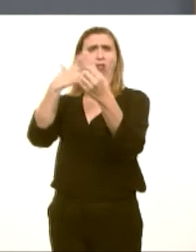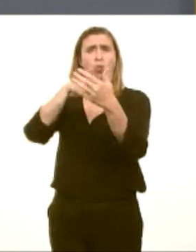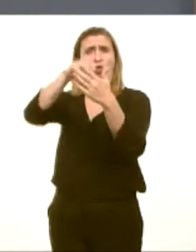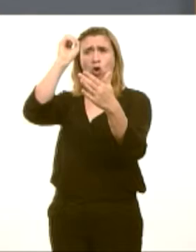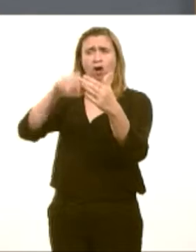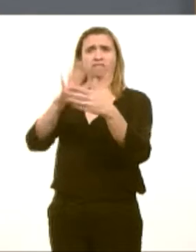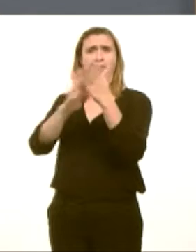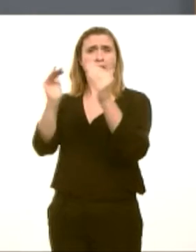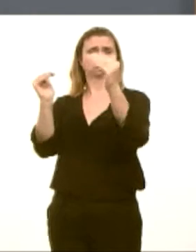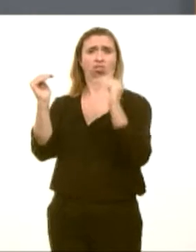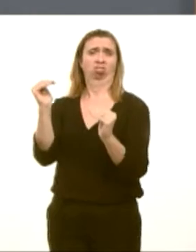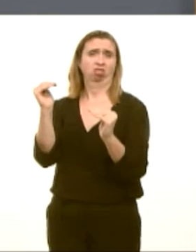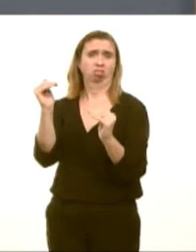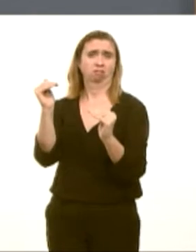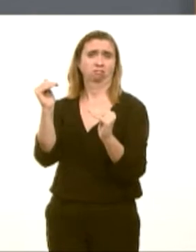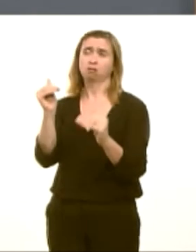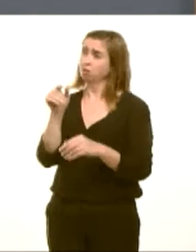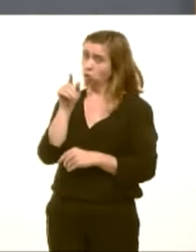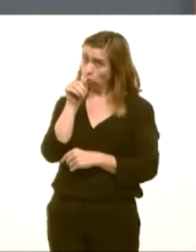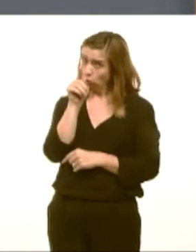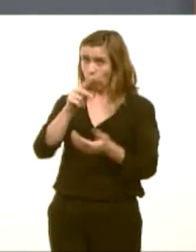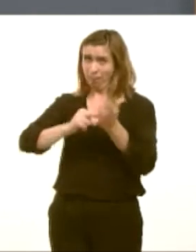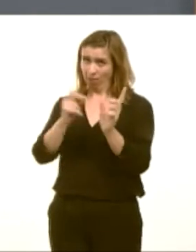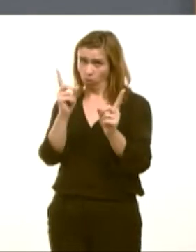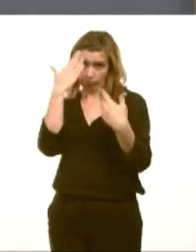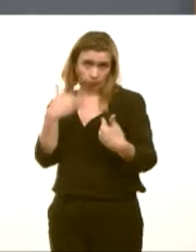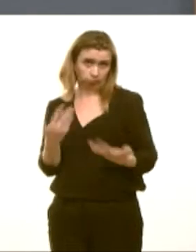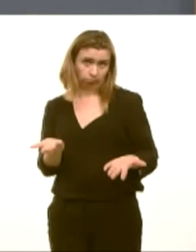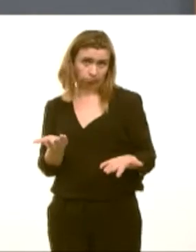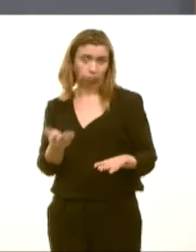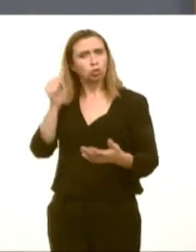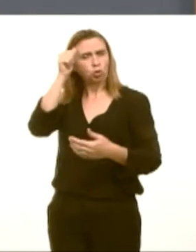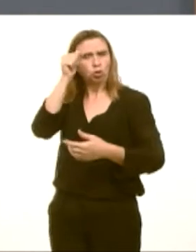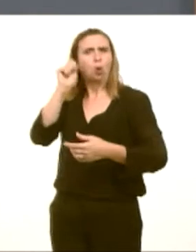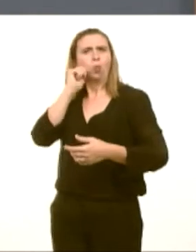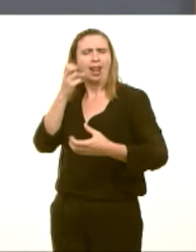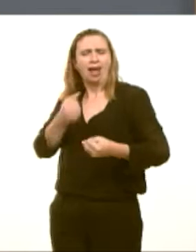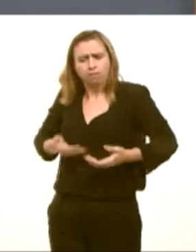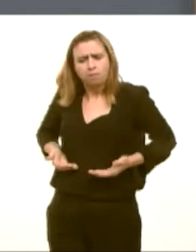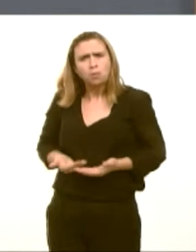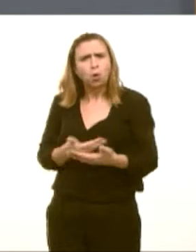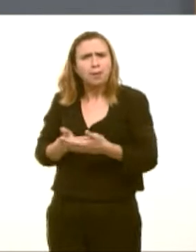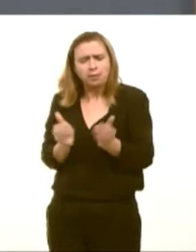How is your aspiration to open a neonatal intensive care centre at Glan Clwyd affected